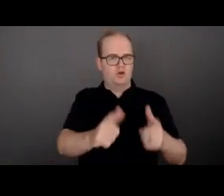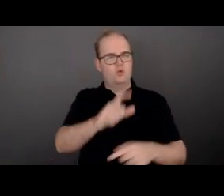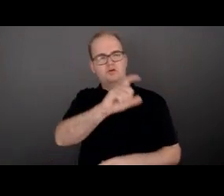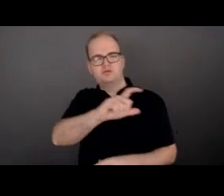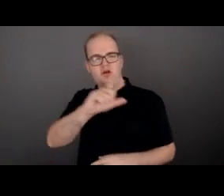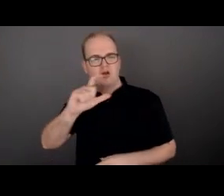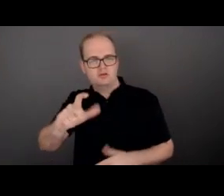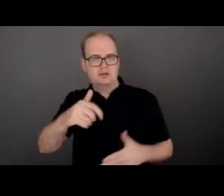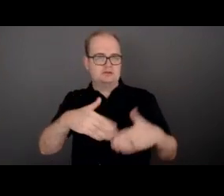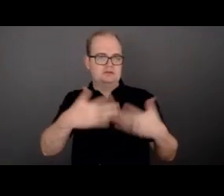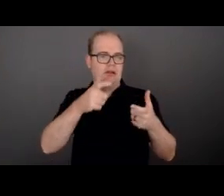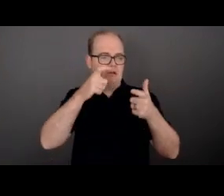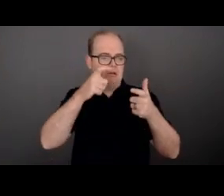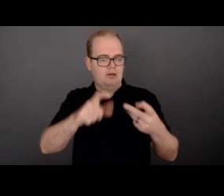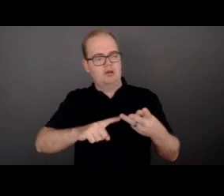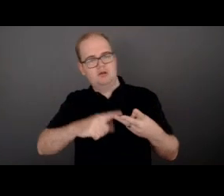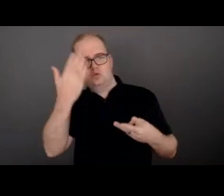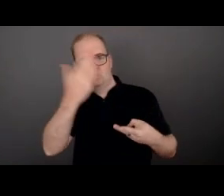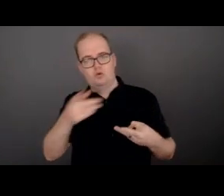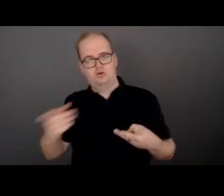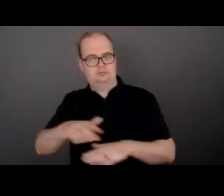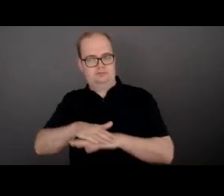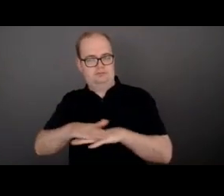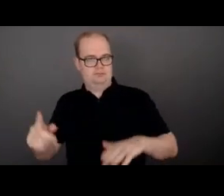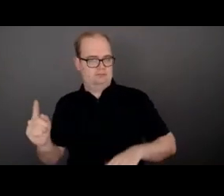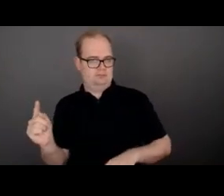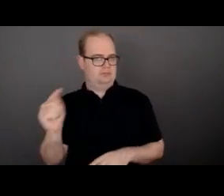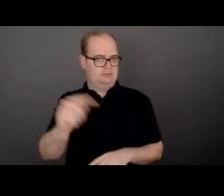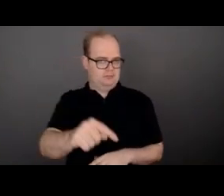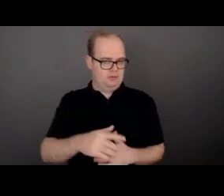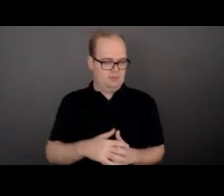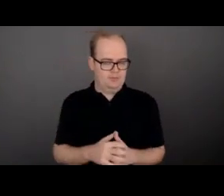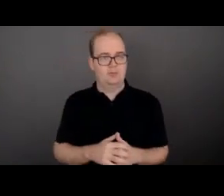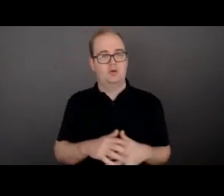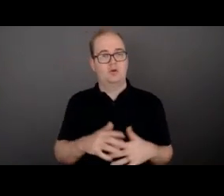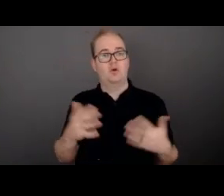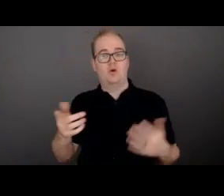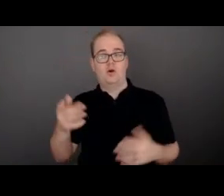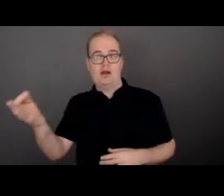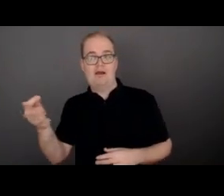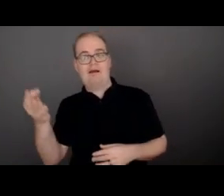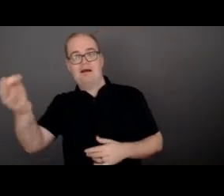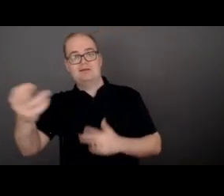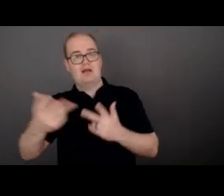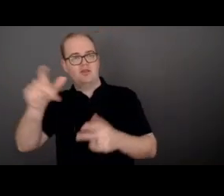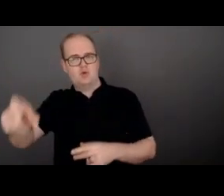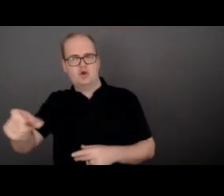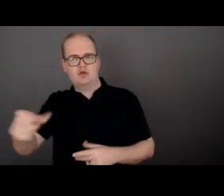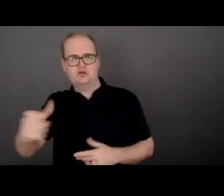them from being able to locate them or ask someone else to locate them, and recovery of property.